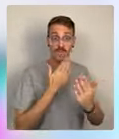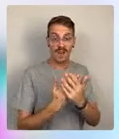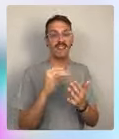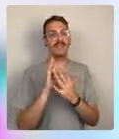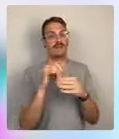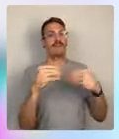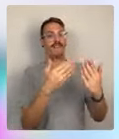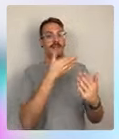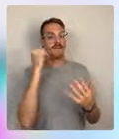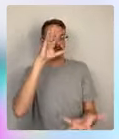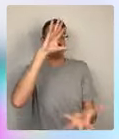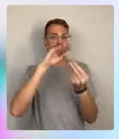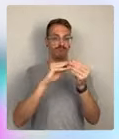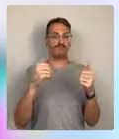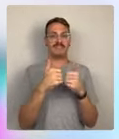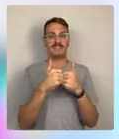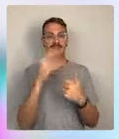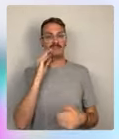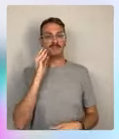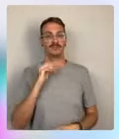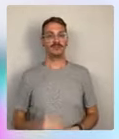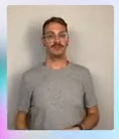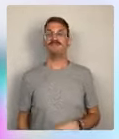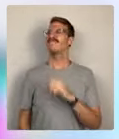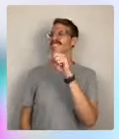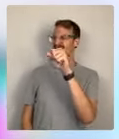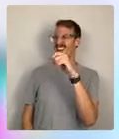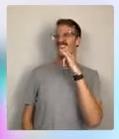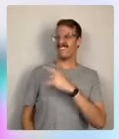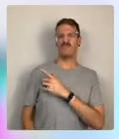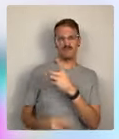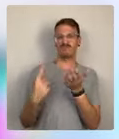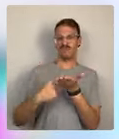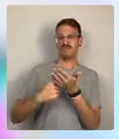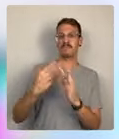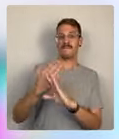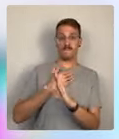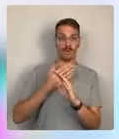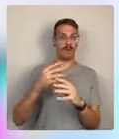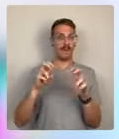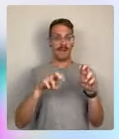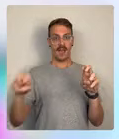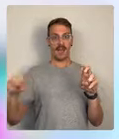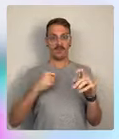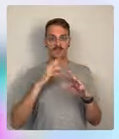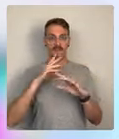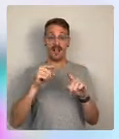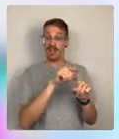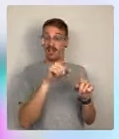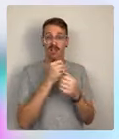I think that'll actually provide for a better gaming experience. I love it, yeah. We were chatting earlier before the panel